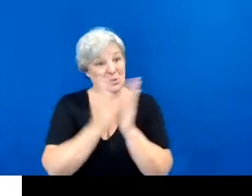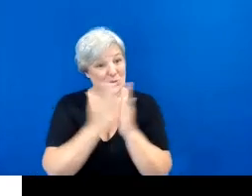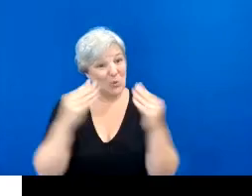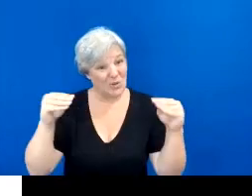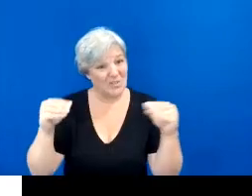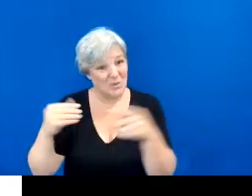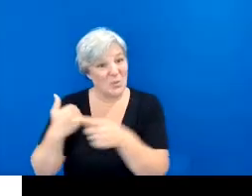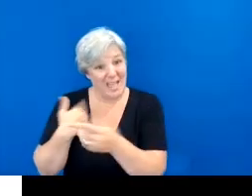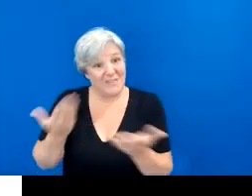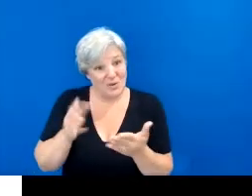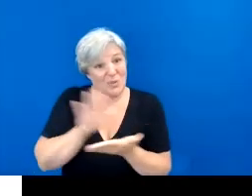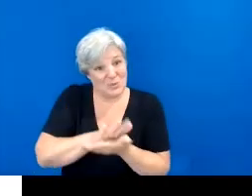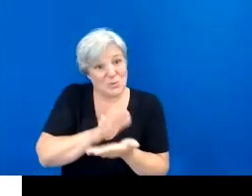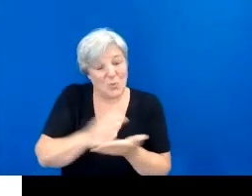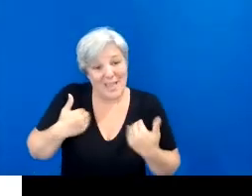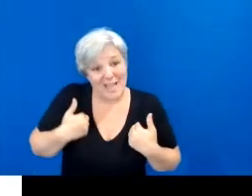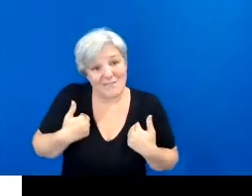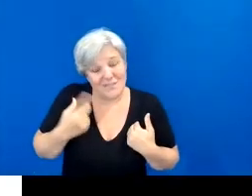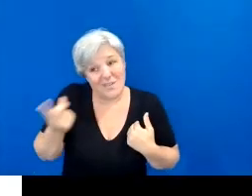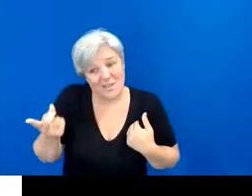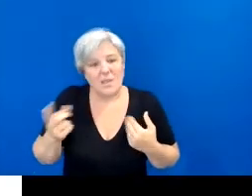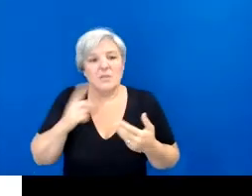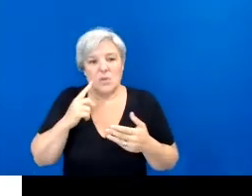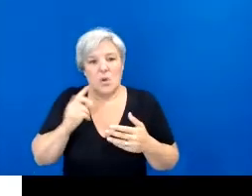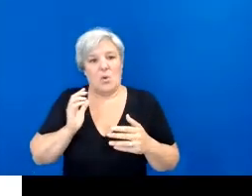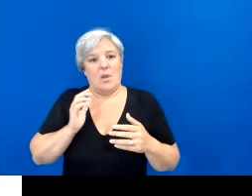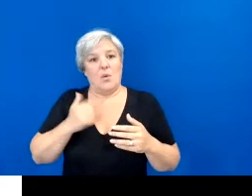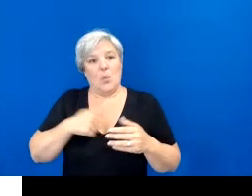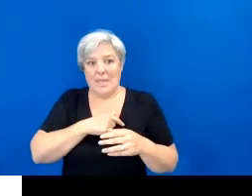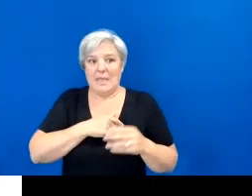And the practice of our bookstore is to markup materials.